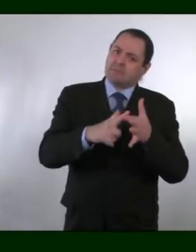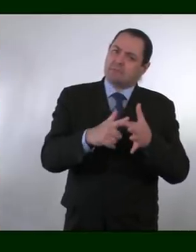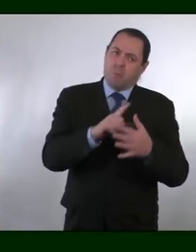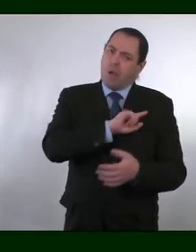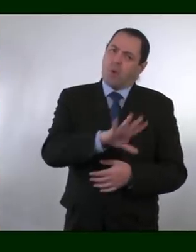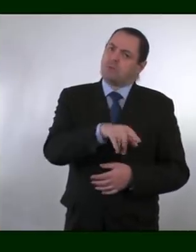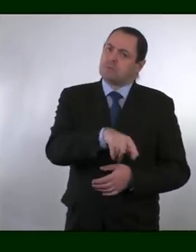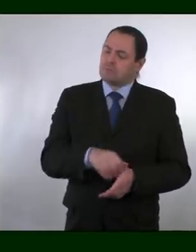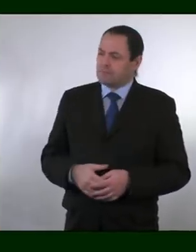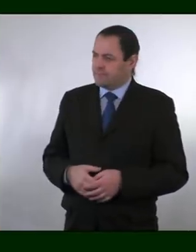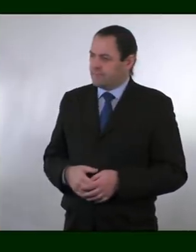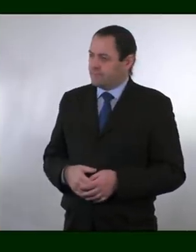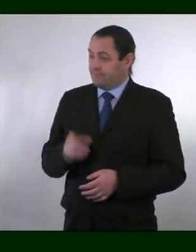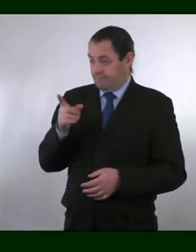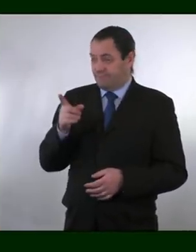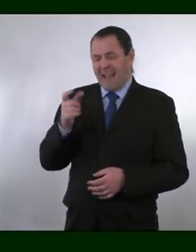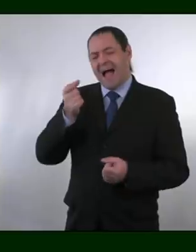The Prime Minister I understand the point that my